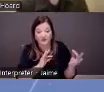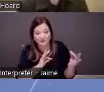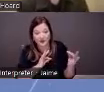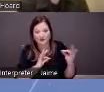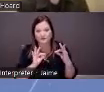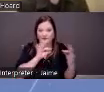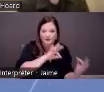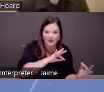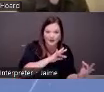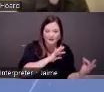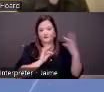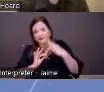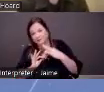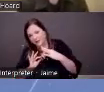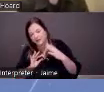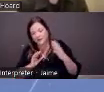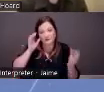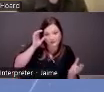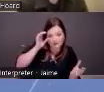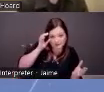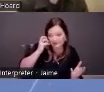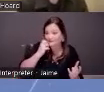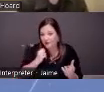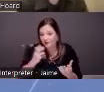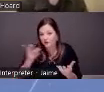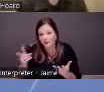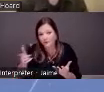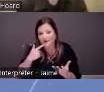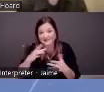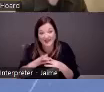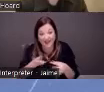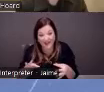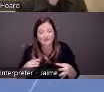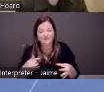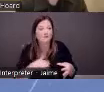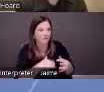You were listening to us and valuing what we were saying, and we were doing the same.